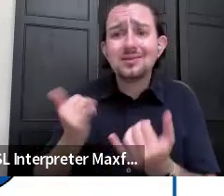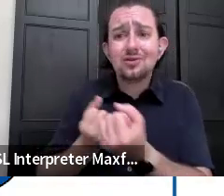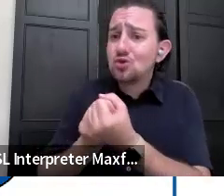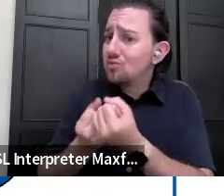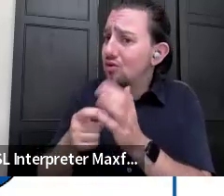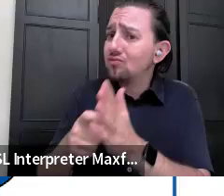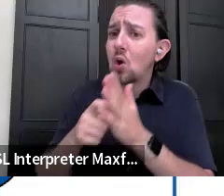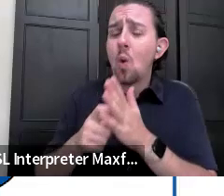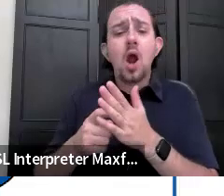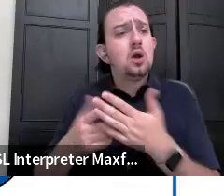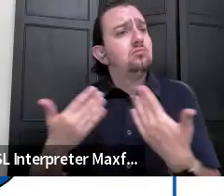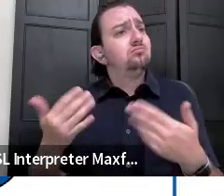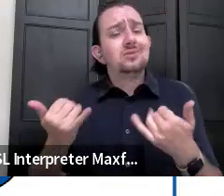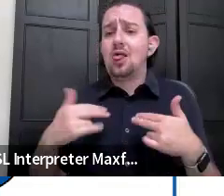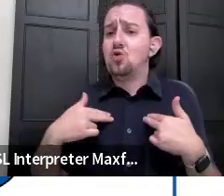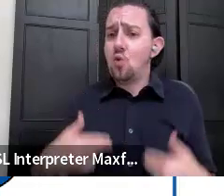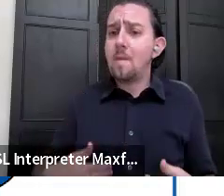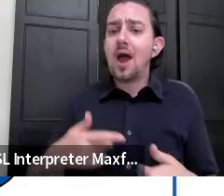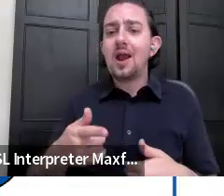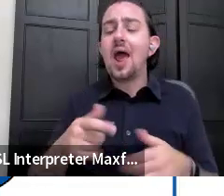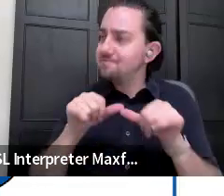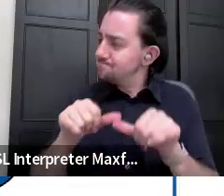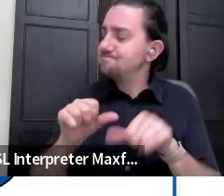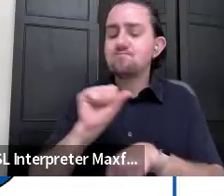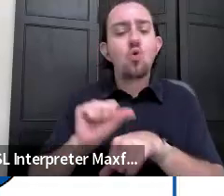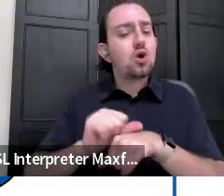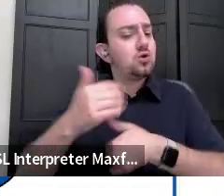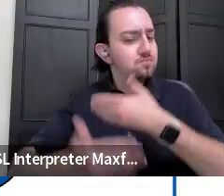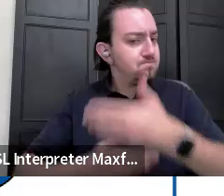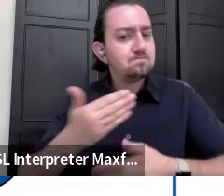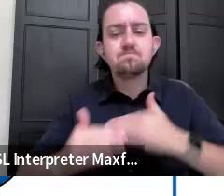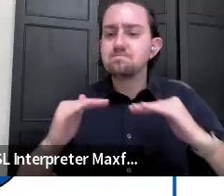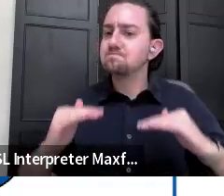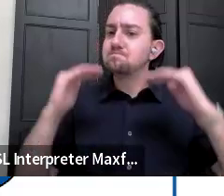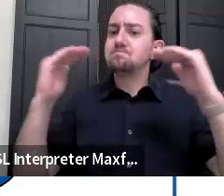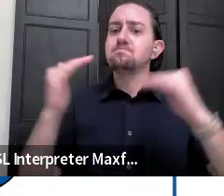to fight for the greater cause of more civil rights for the sake of people.